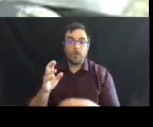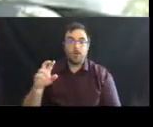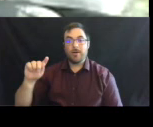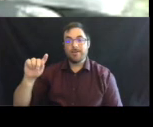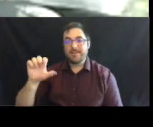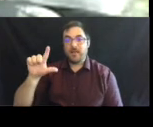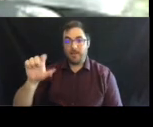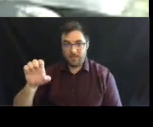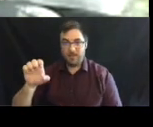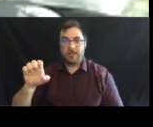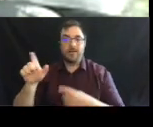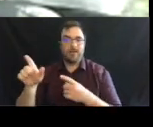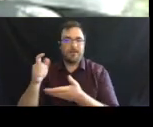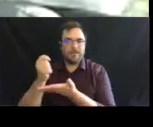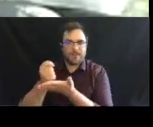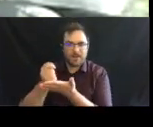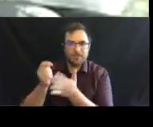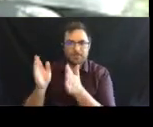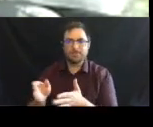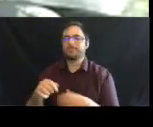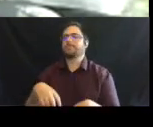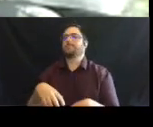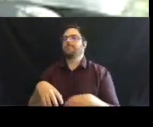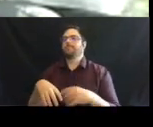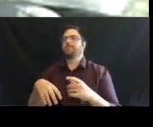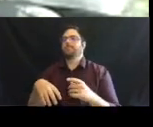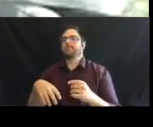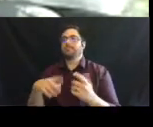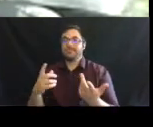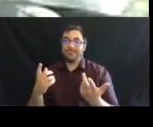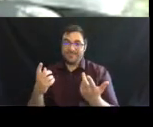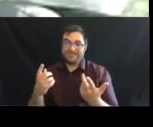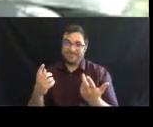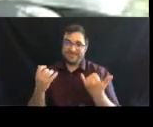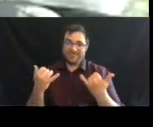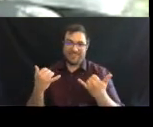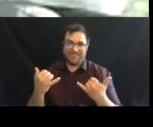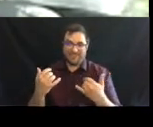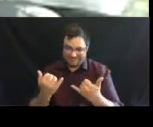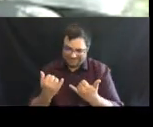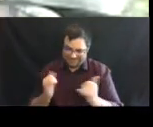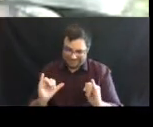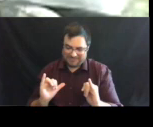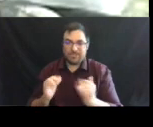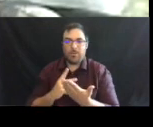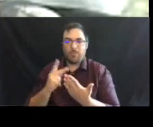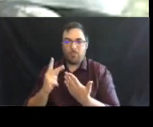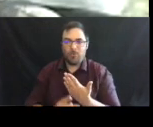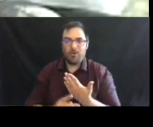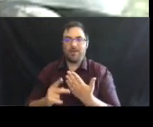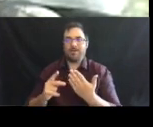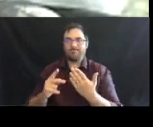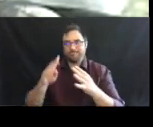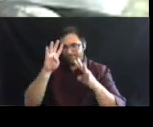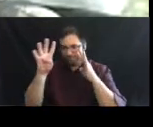services. But I have to say that we are still in the program design sort of team building